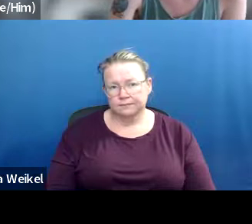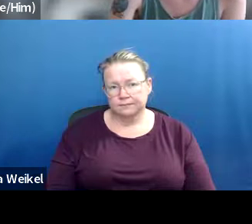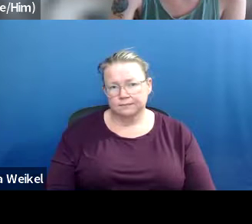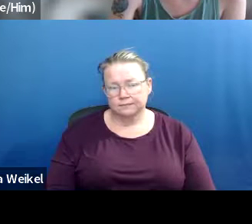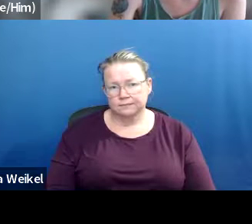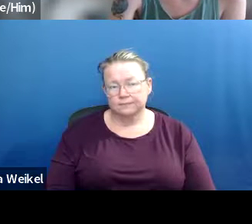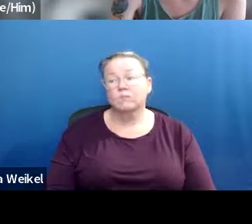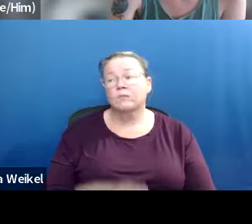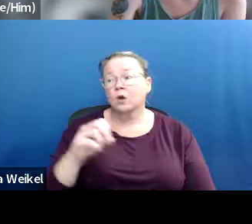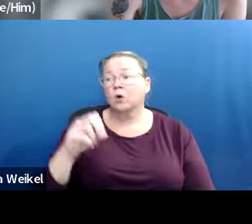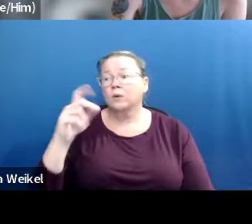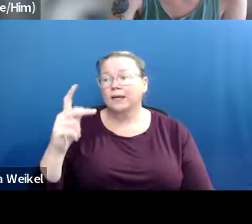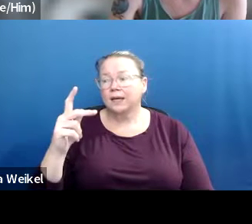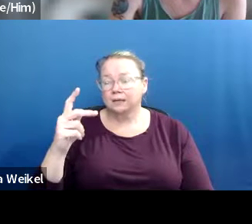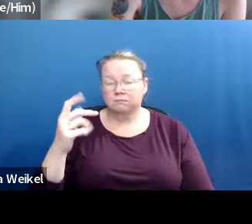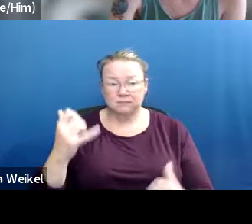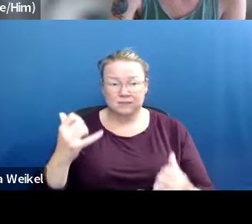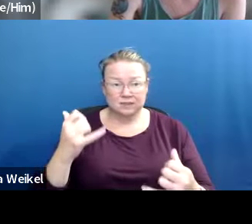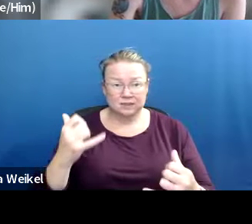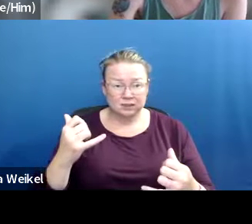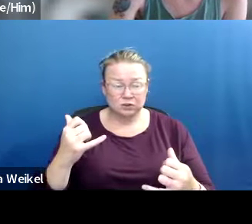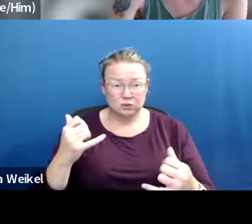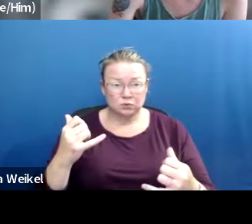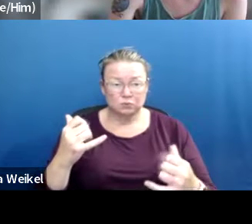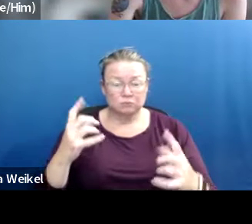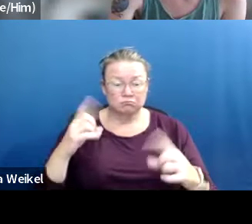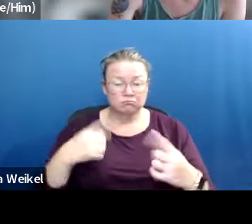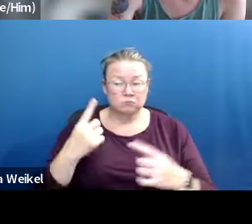Harm (He/Him): Alright, it is been an hour.